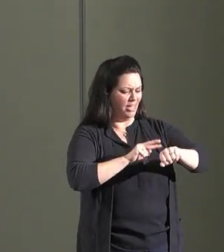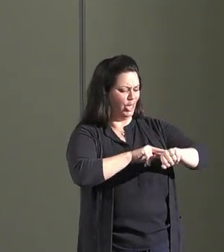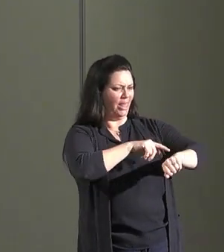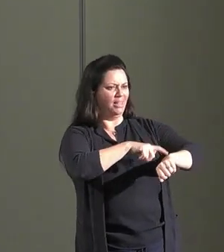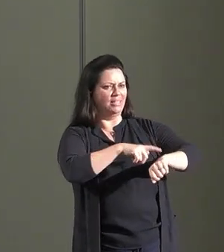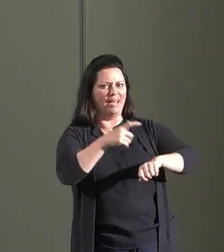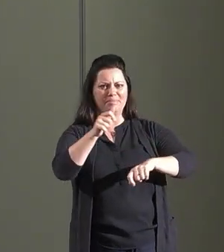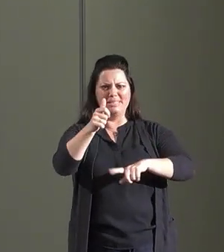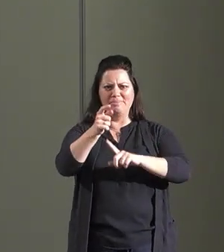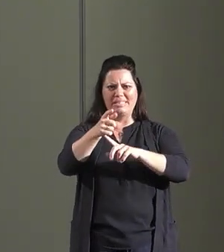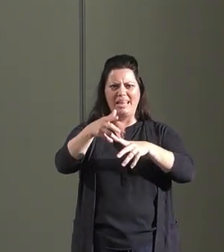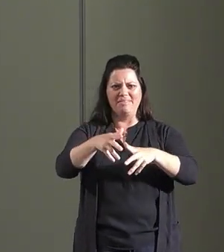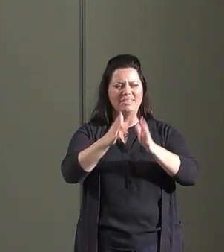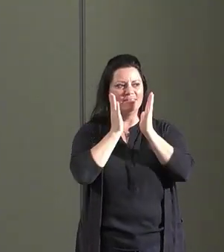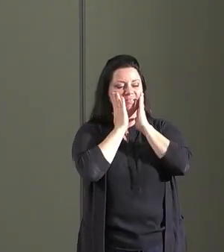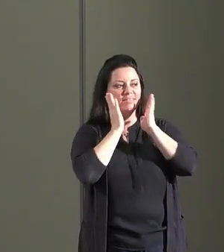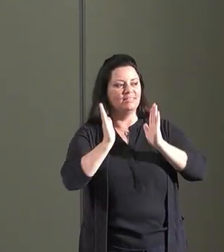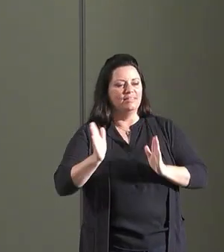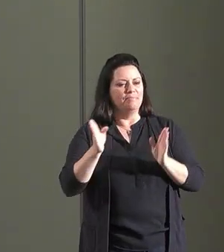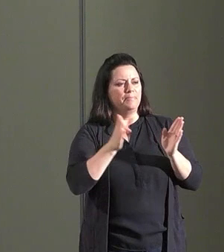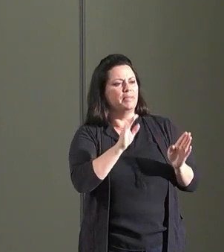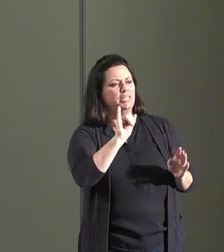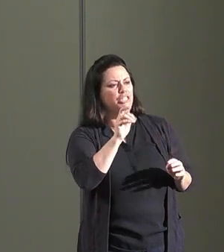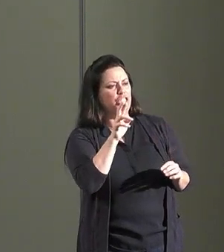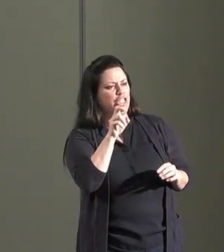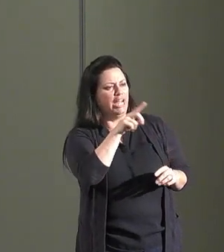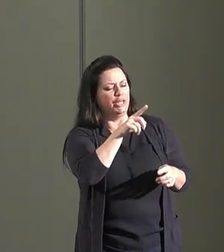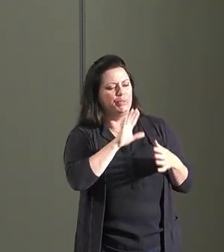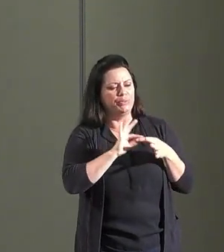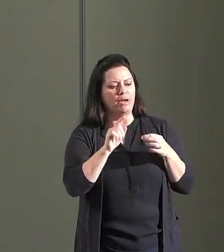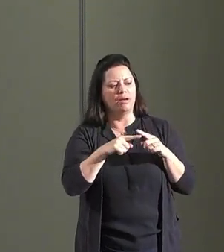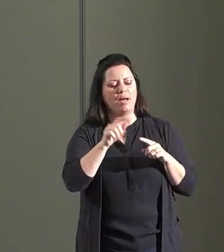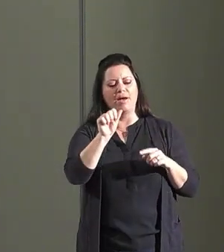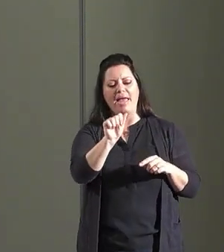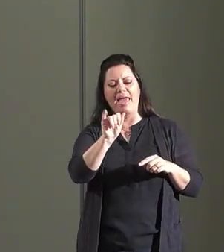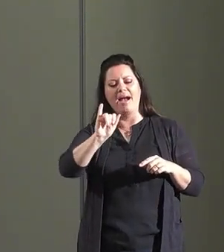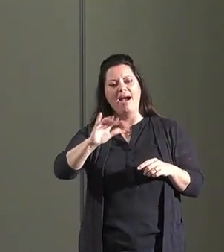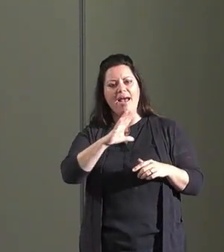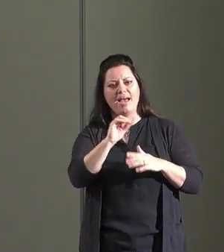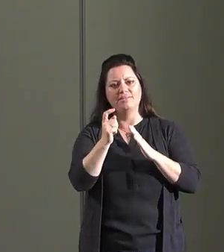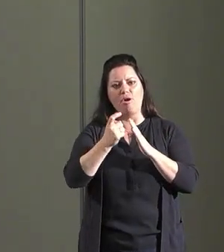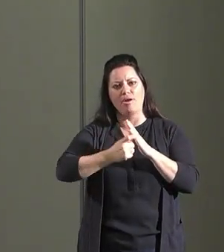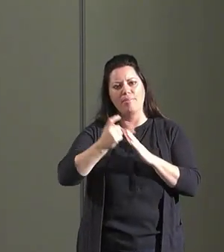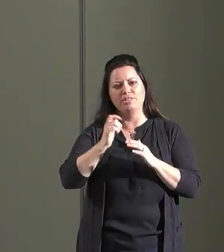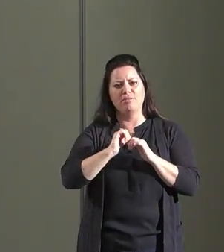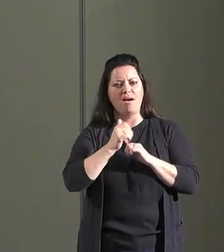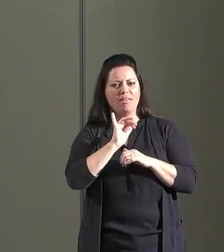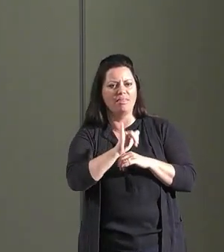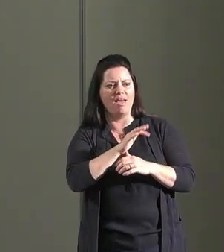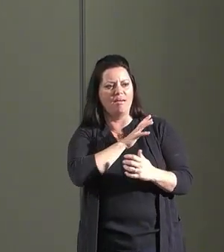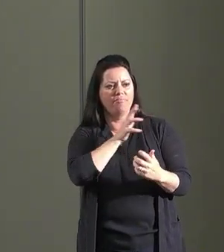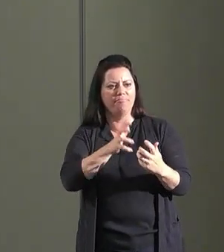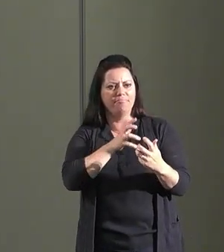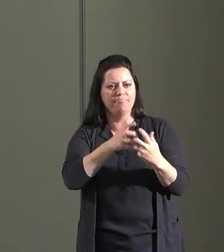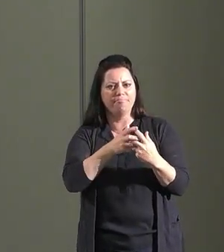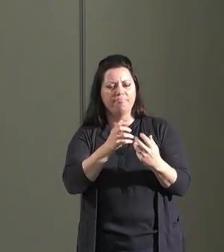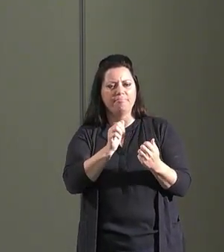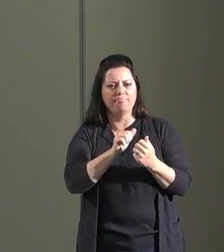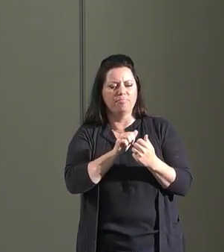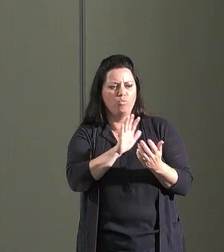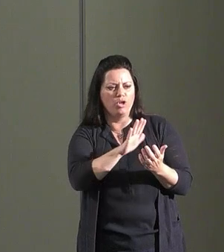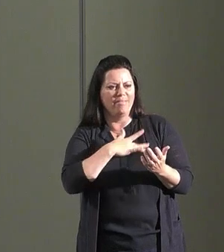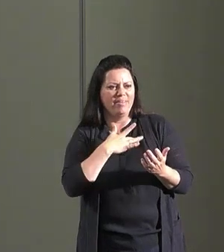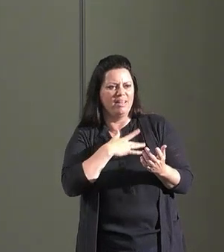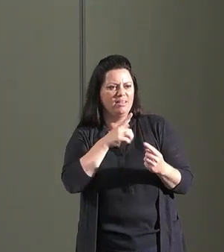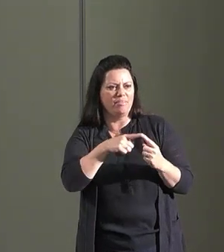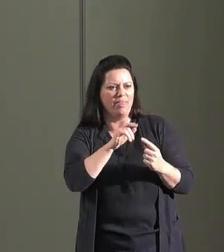minutes. Jared we talked about AI automation. What is your feelings on that for the study.